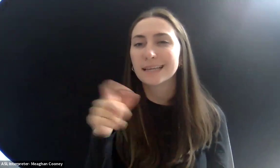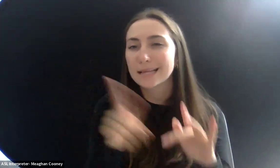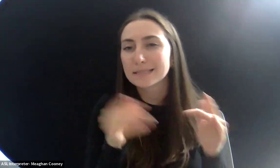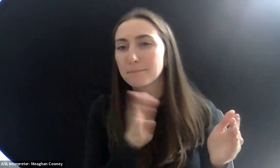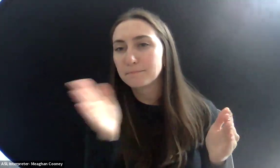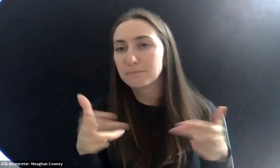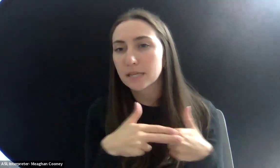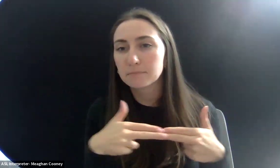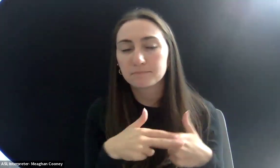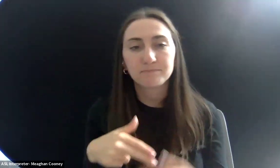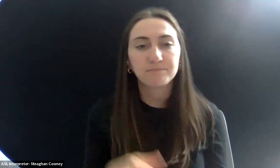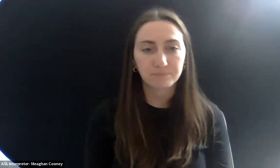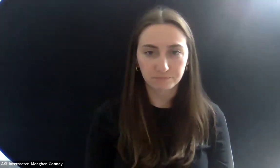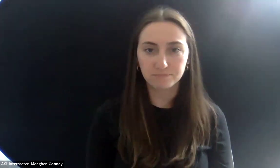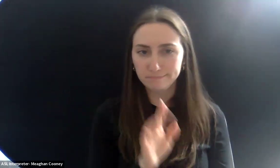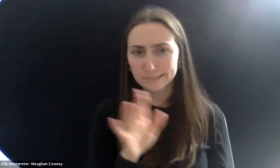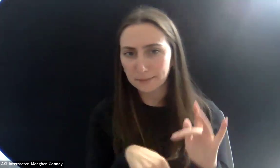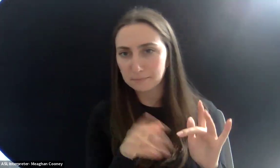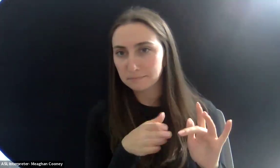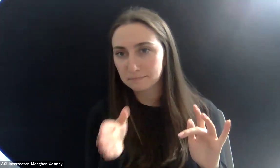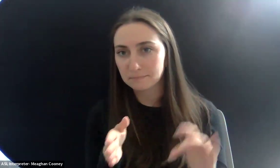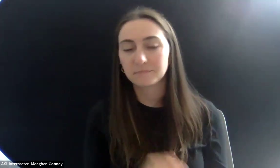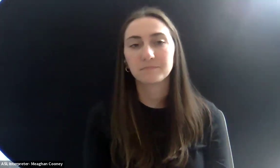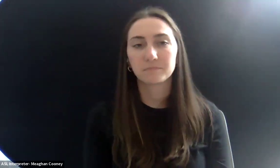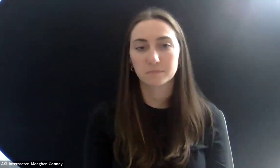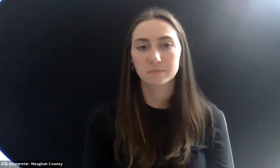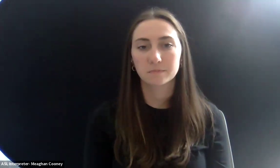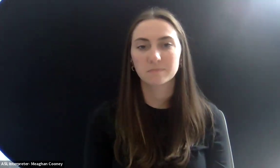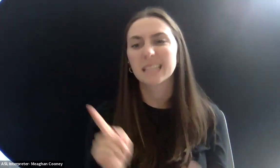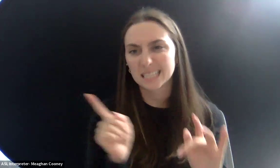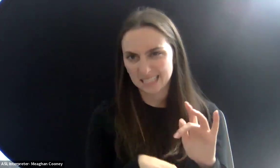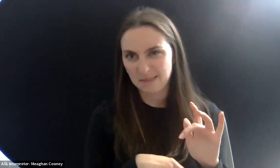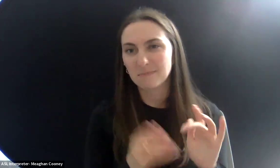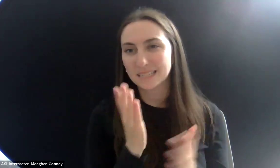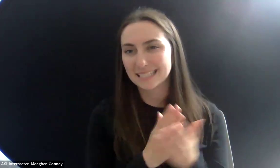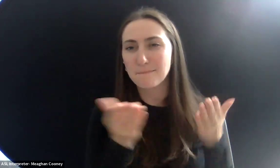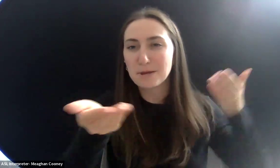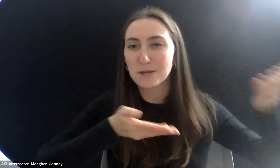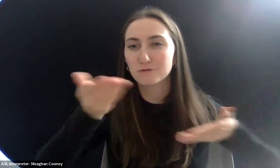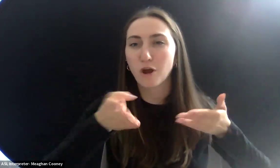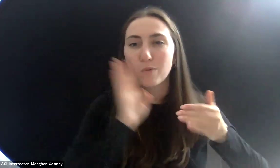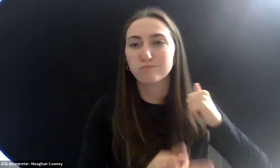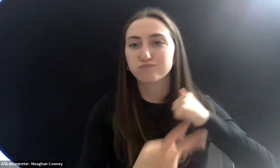You can skip the next slide. We're gonna skip some of these intro ones here and save some time next.